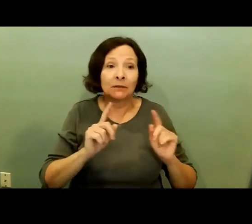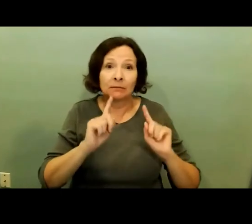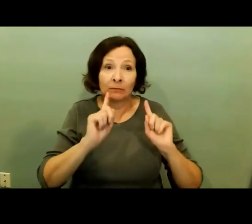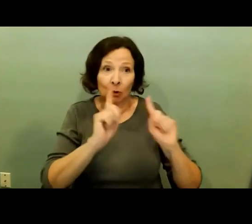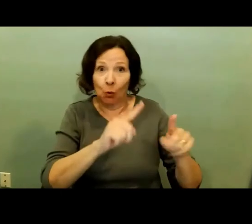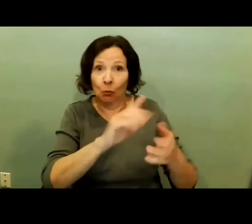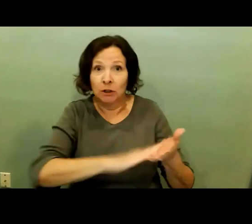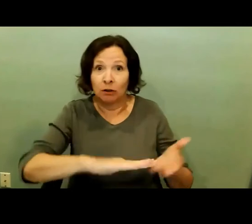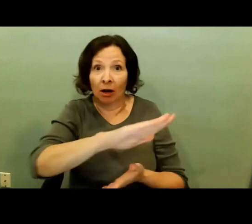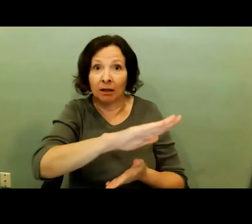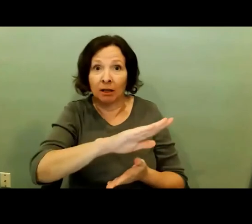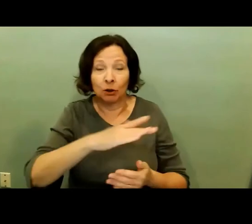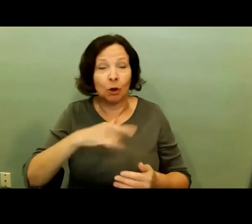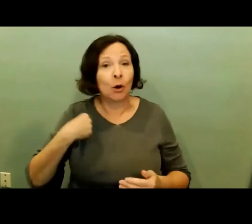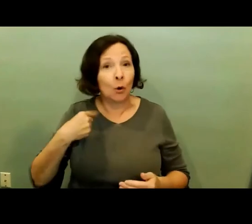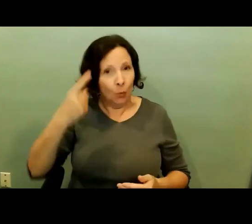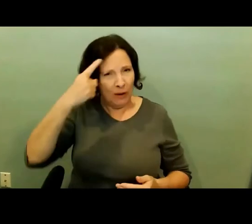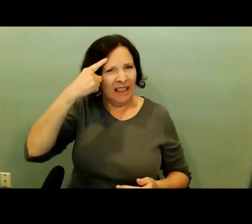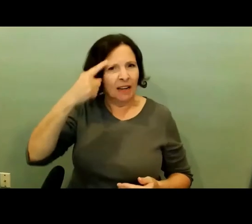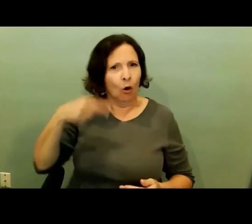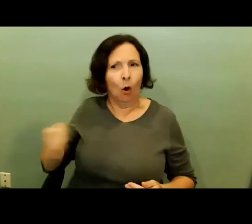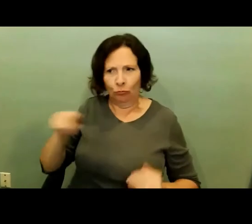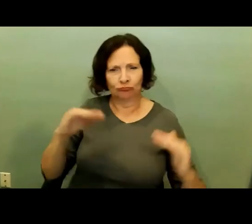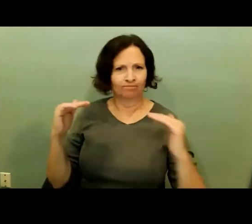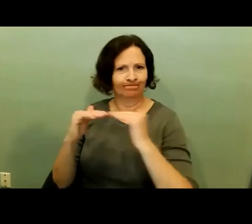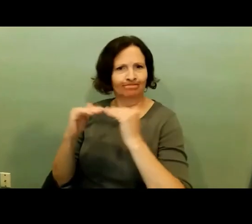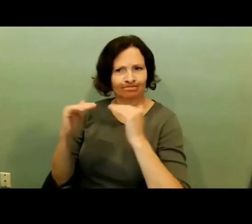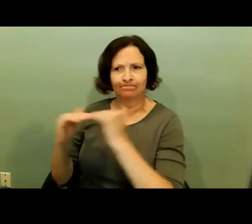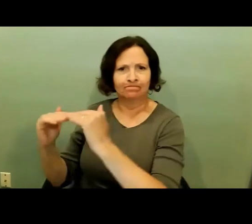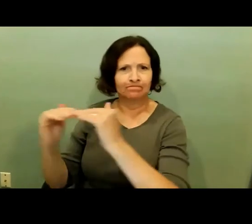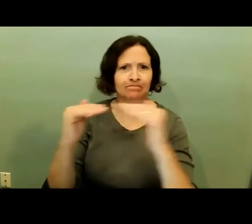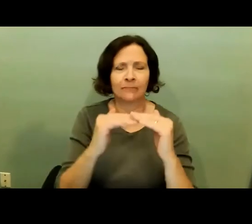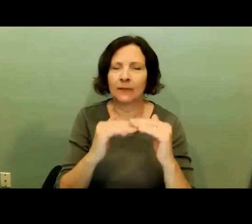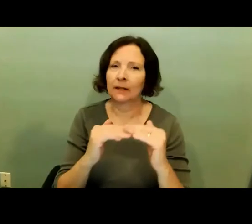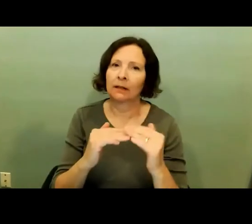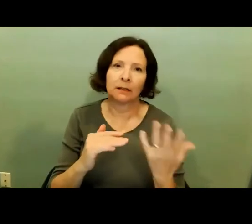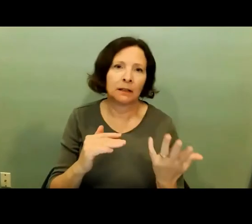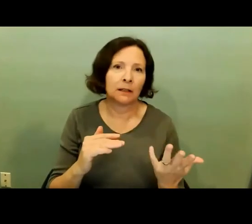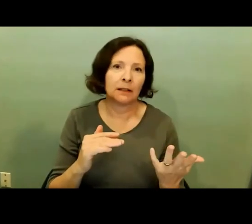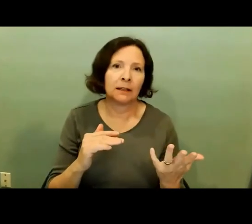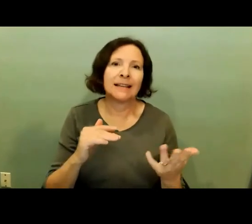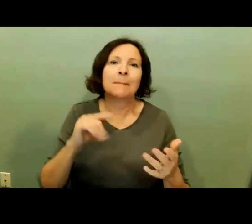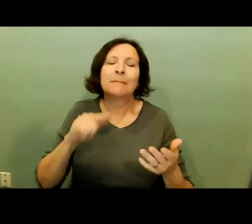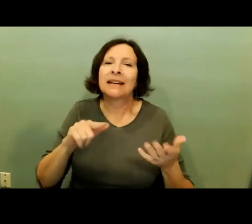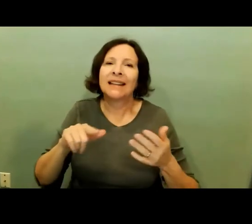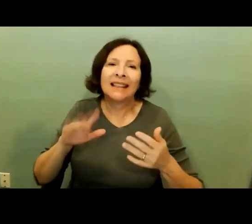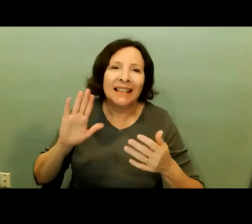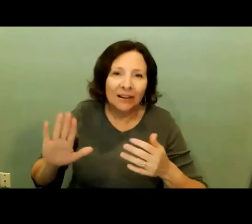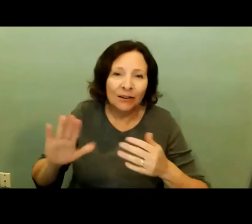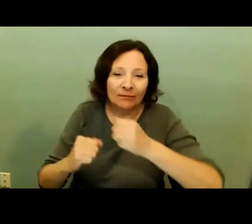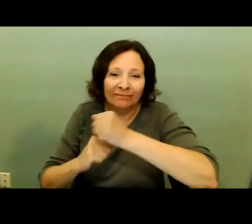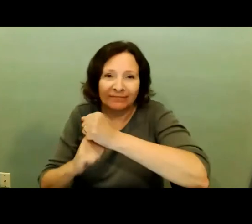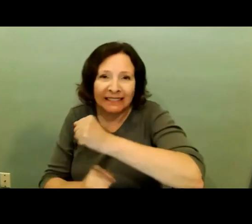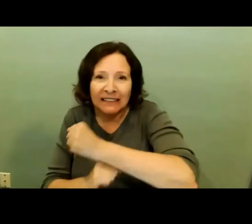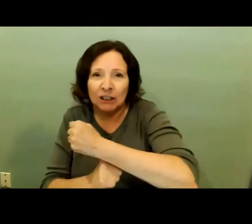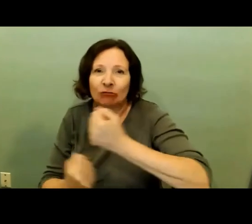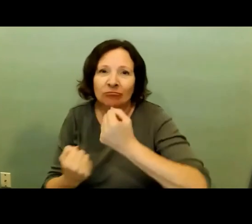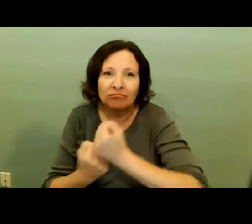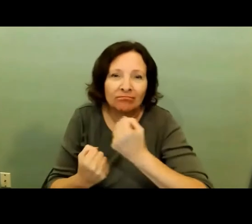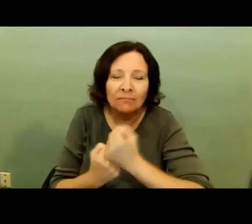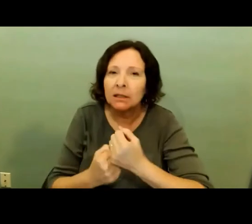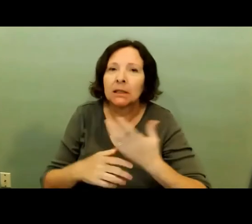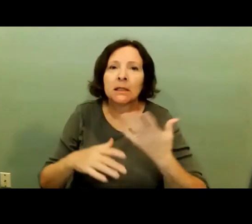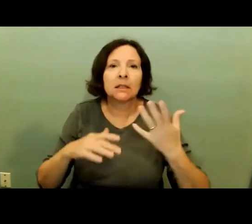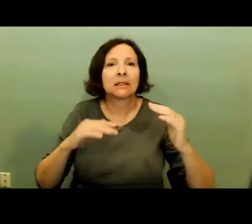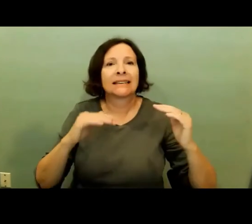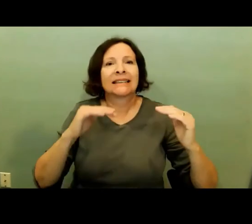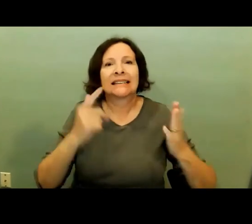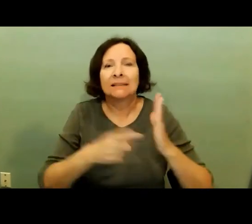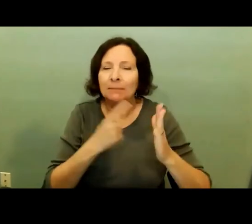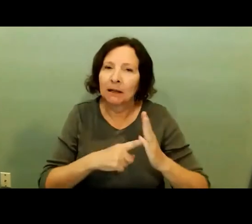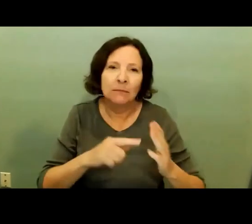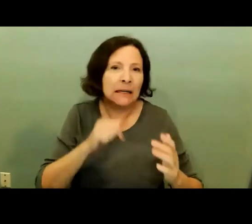And some of them overcame great adversity in life to arrive here. That also reminded us that